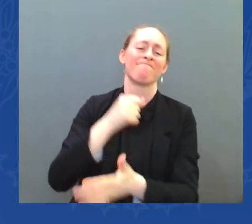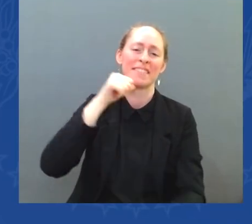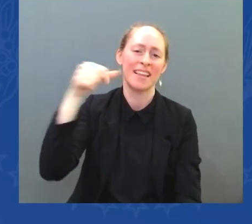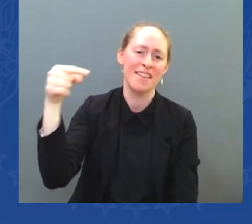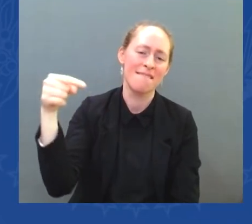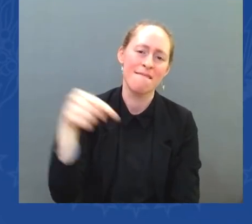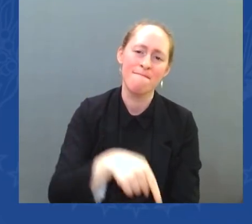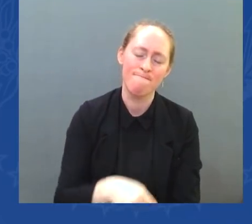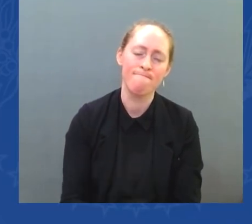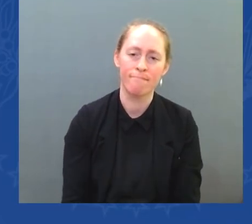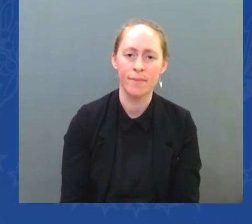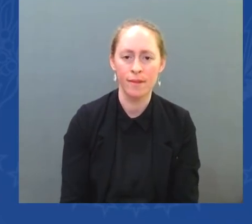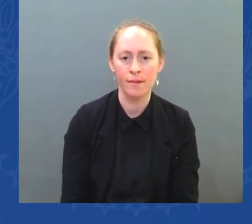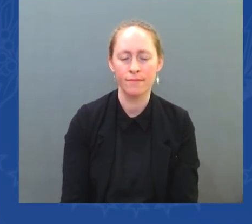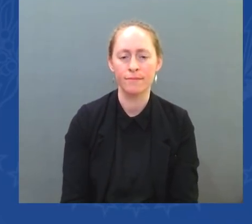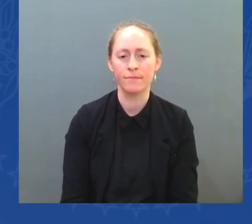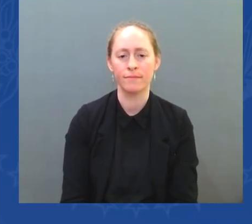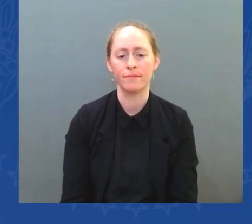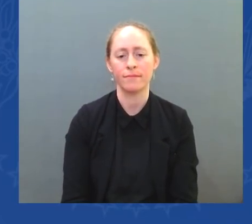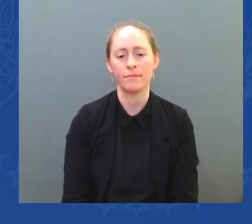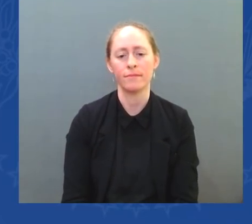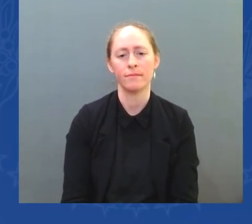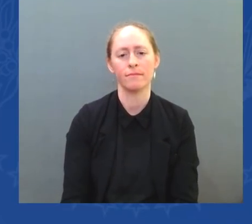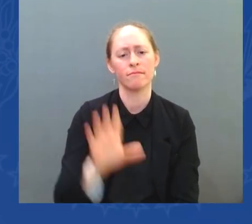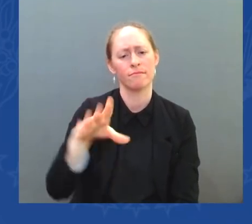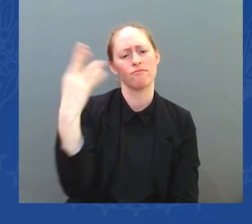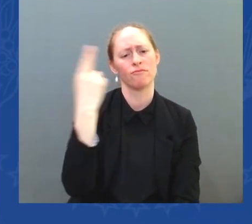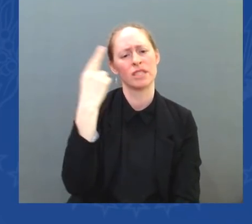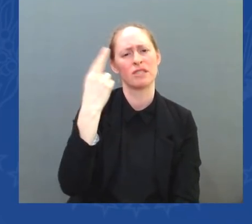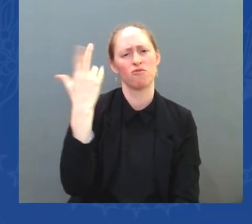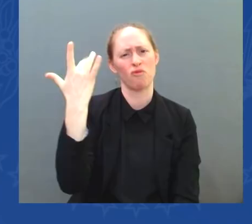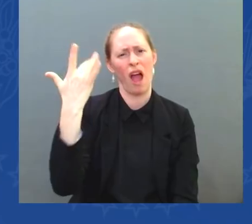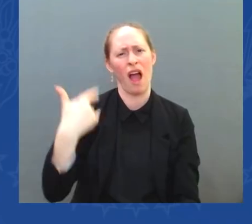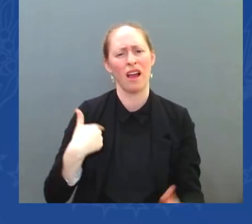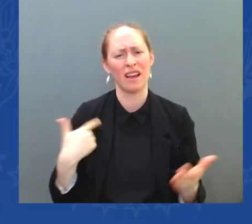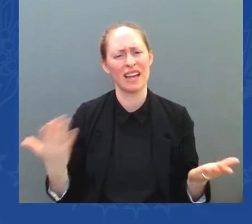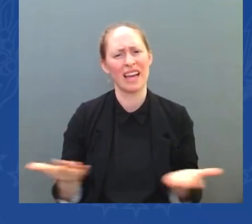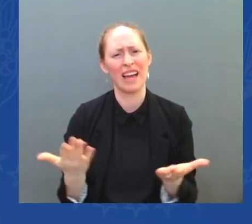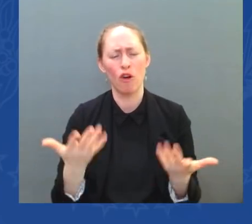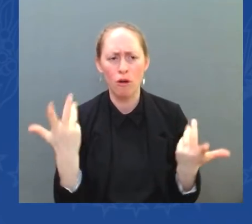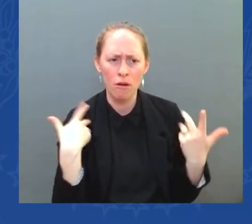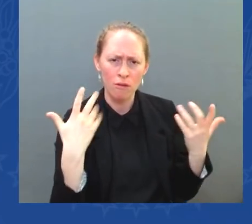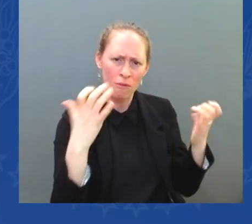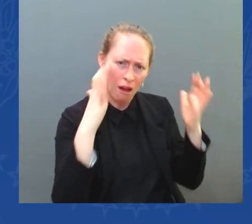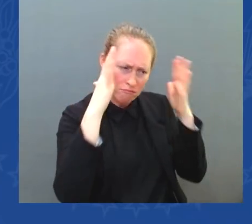to build a future that's made in America. And that's not hyperbole; it's about being made in America.